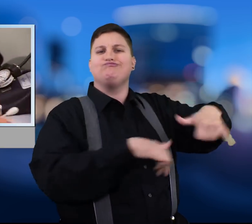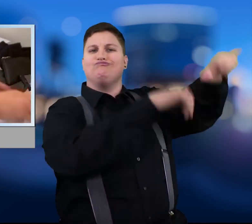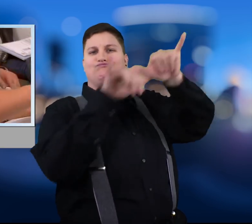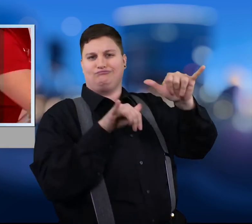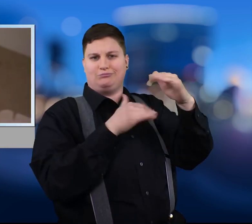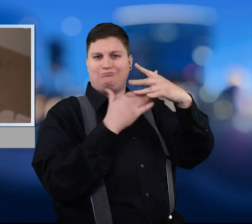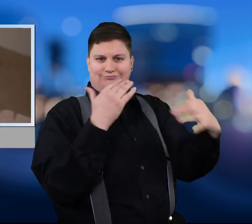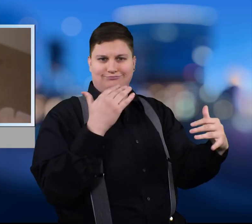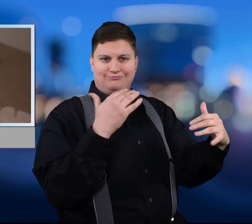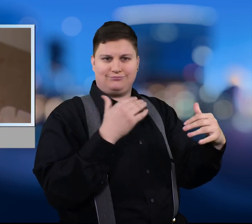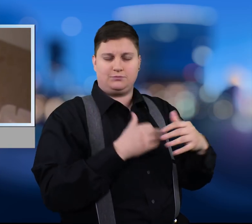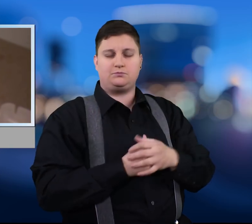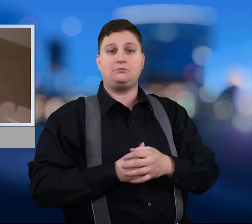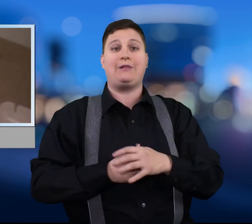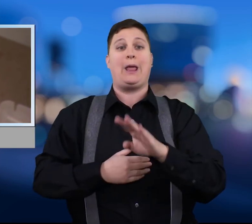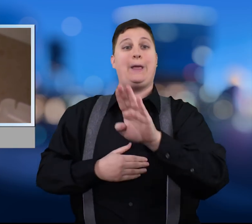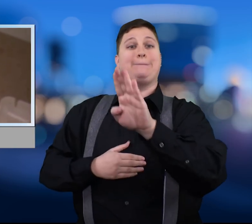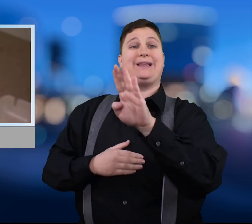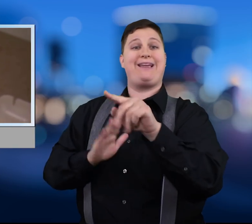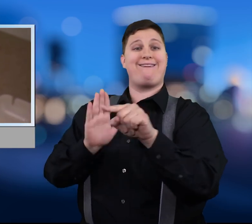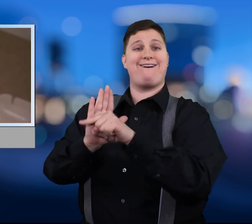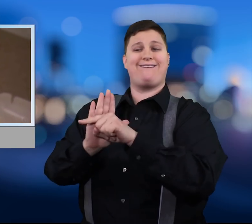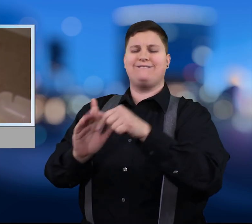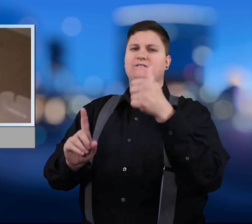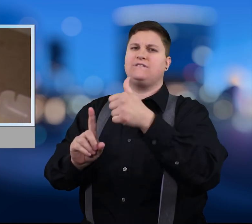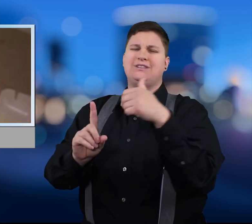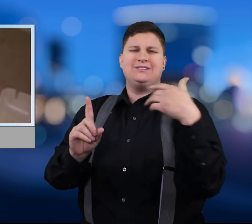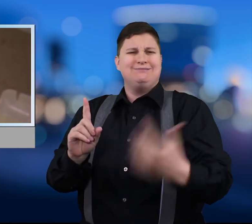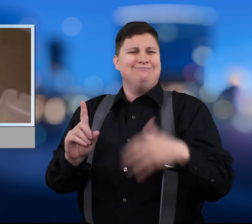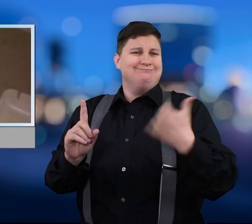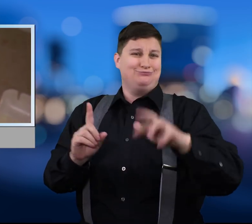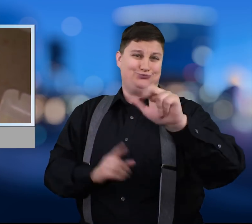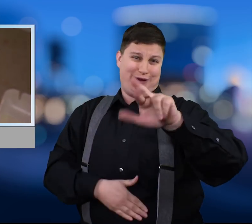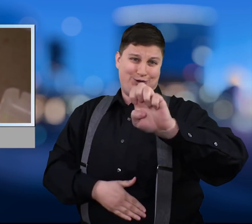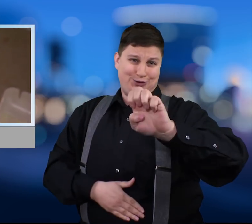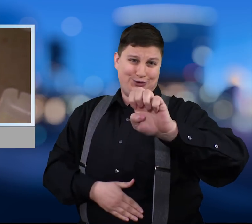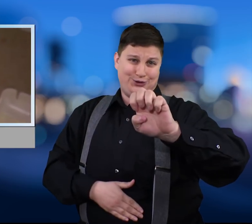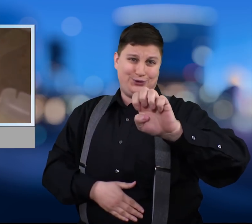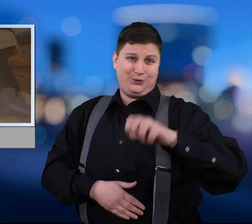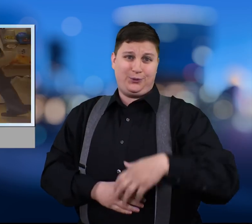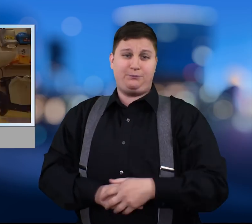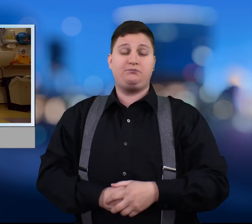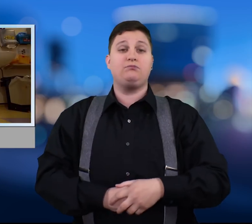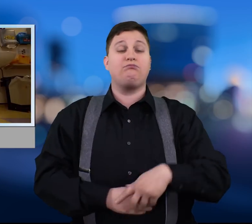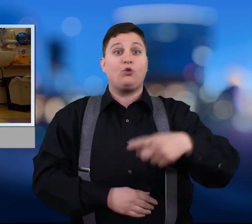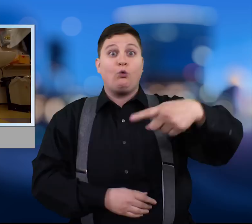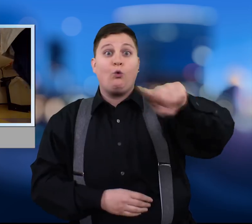a universal donor. And B-negative because it is so rare.